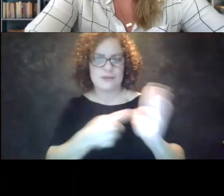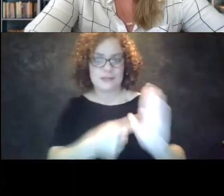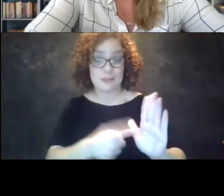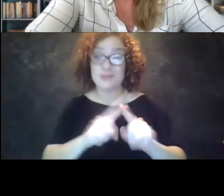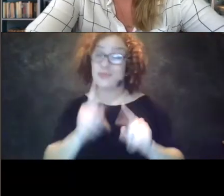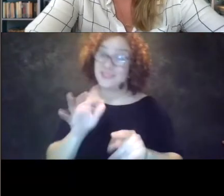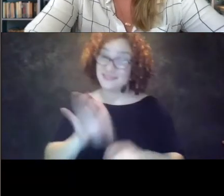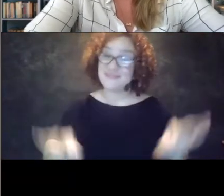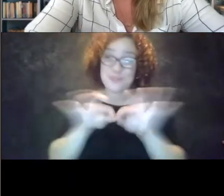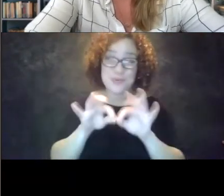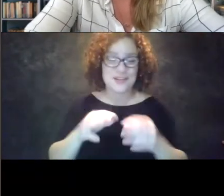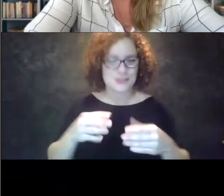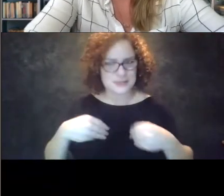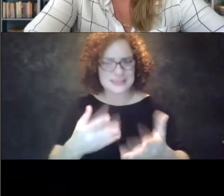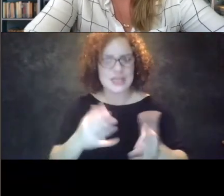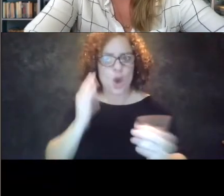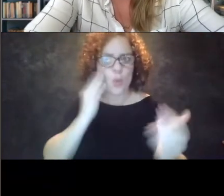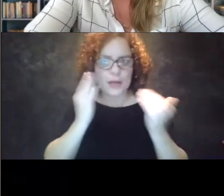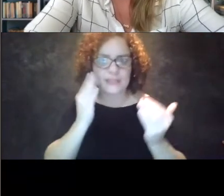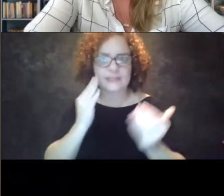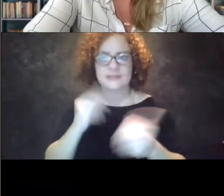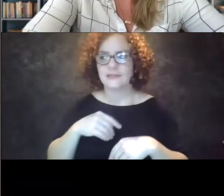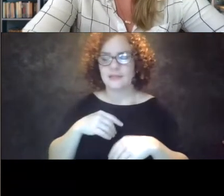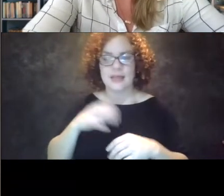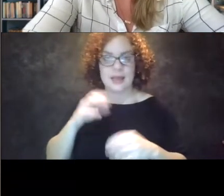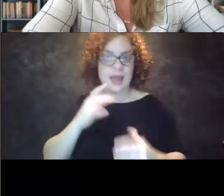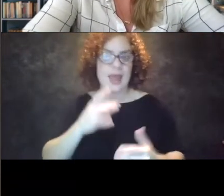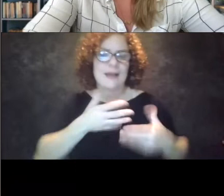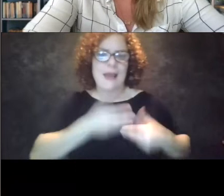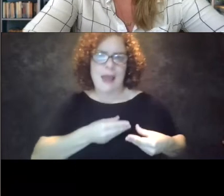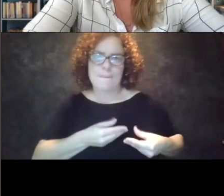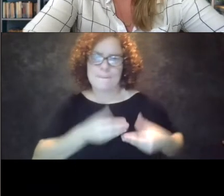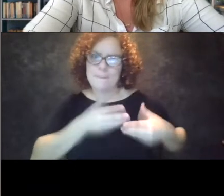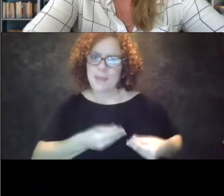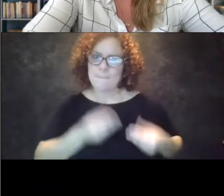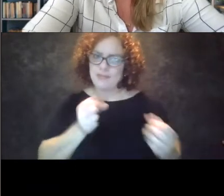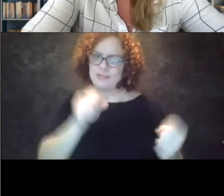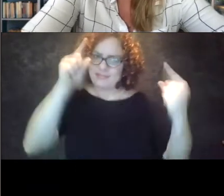understanding and empathy for these children. And I mean, as I said before, I mean you know,